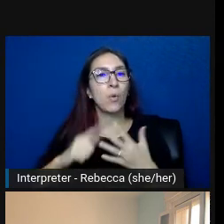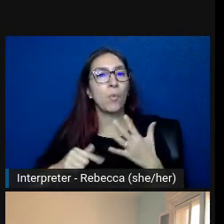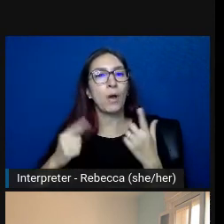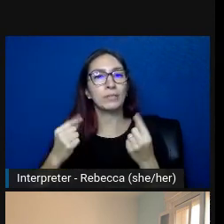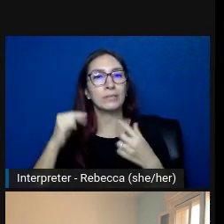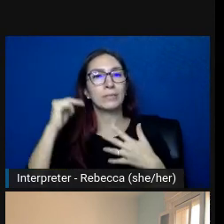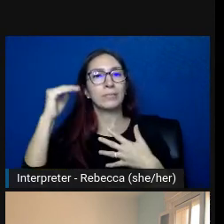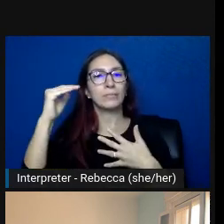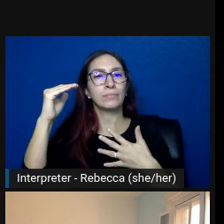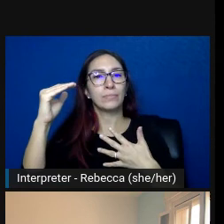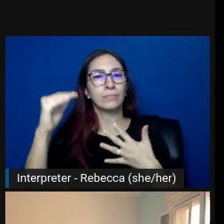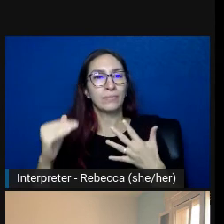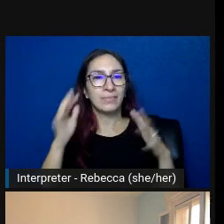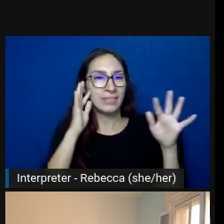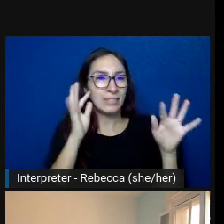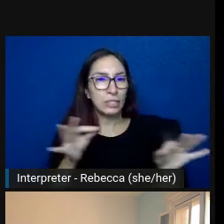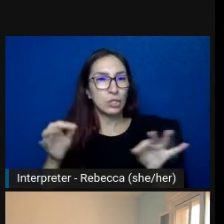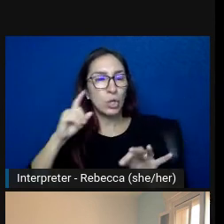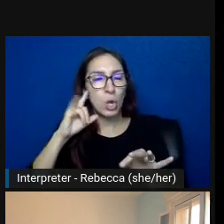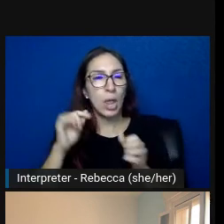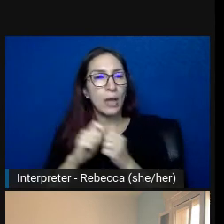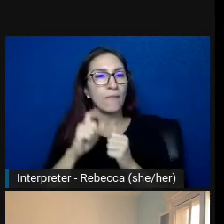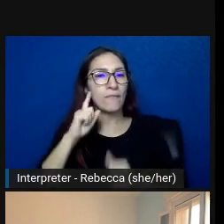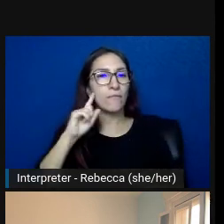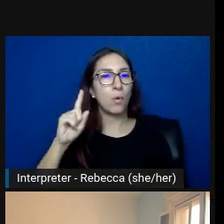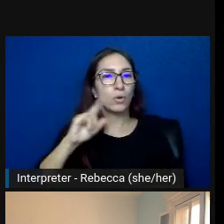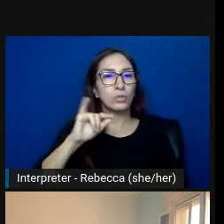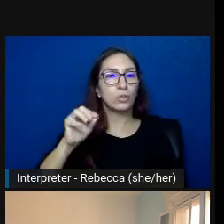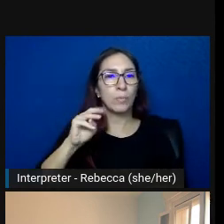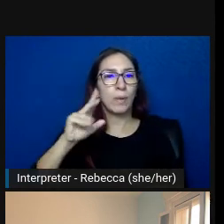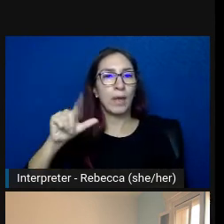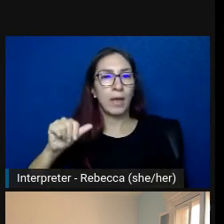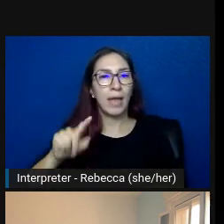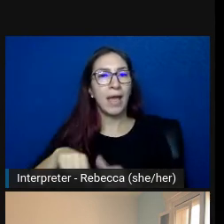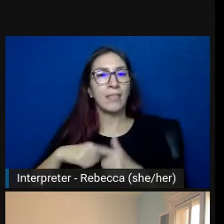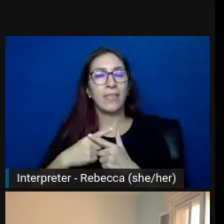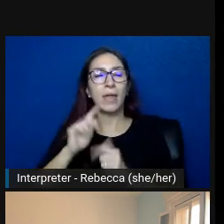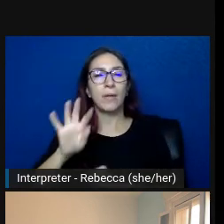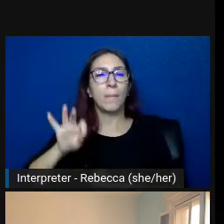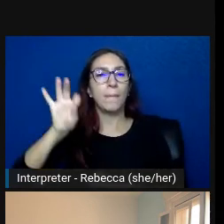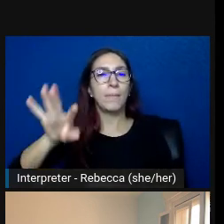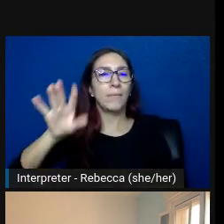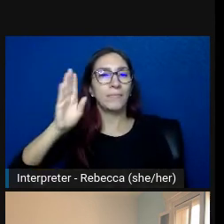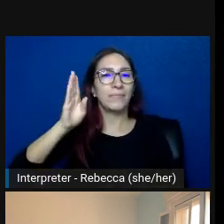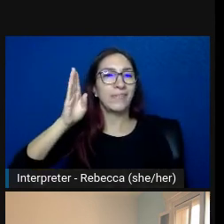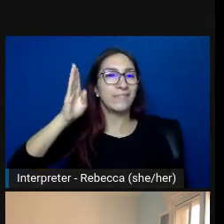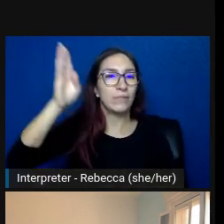I would like to give a piece of advice to this great community of WordPress.